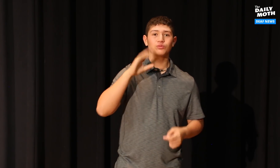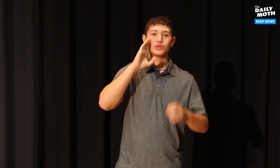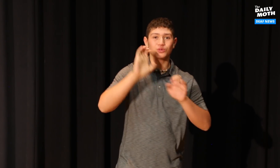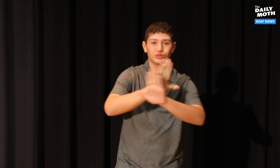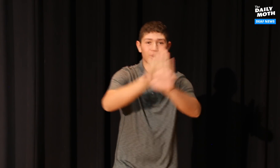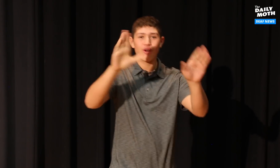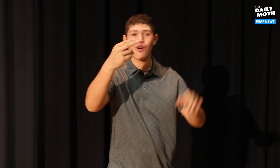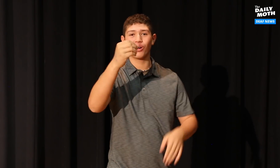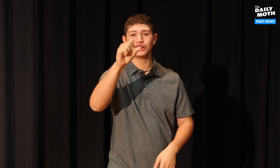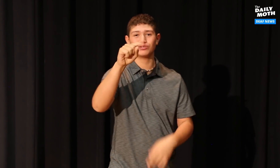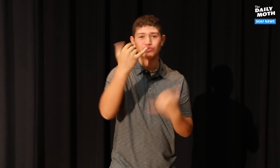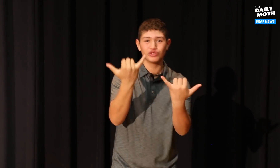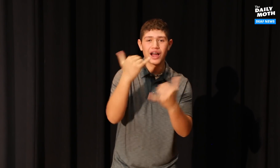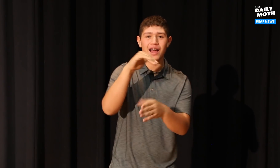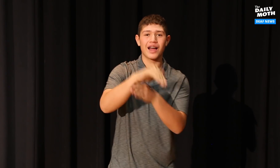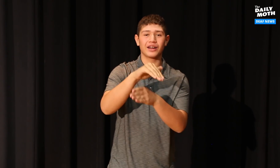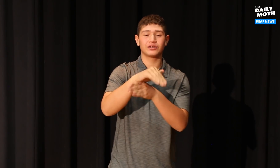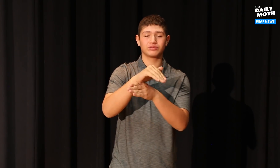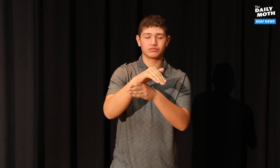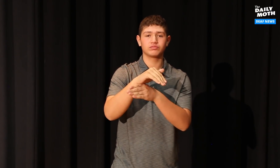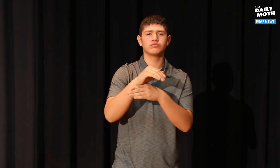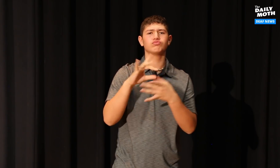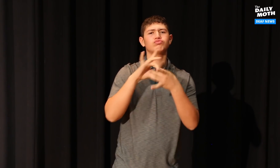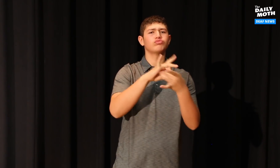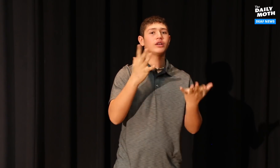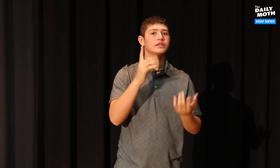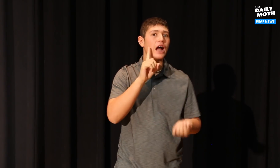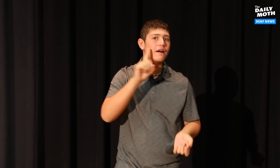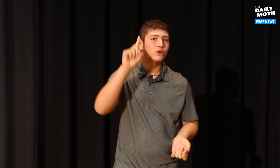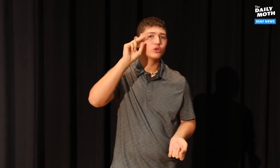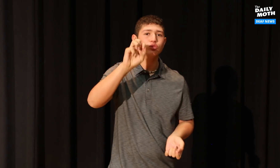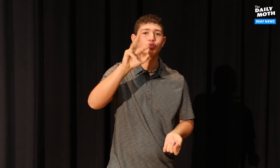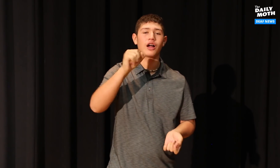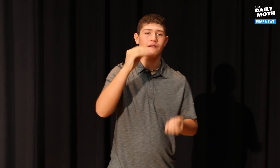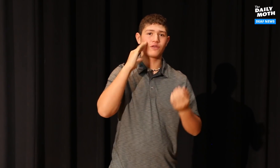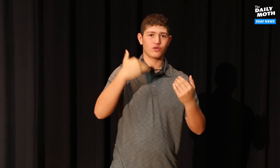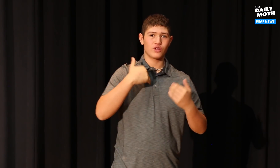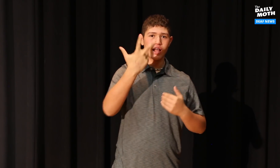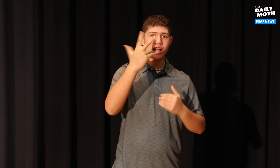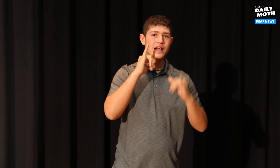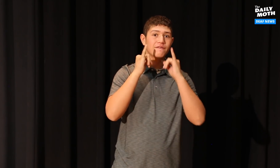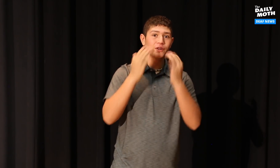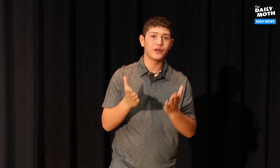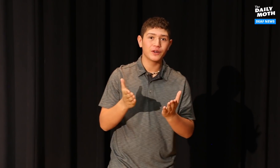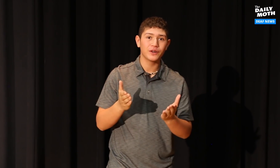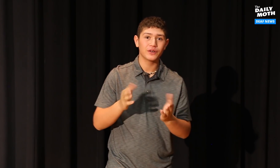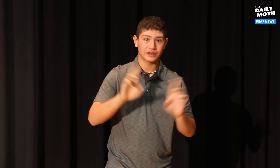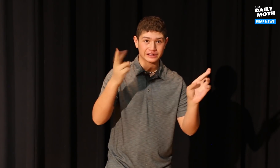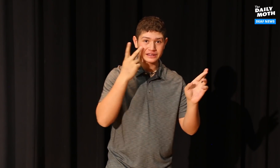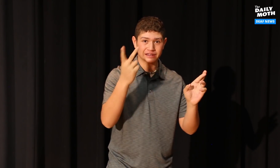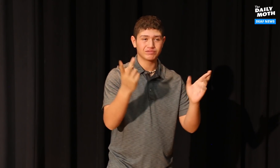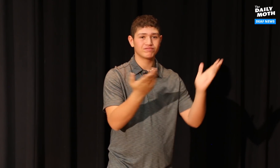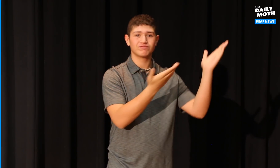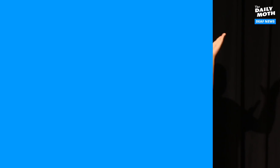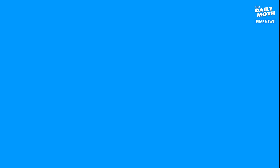I will be your host tonight bringing you some Deaf news including three interviews. You ready?!